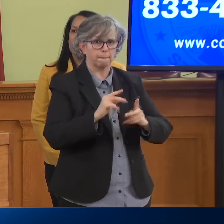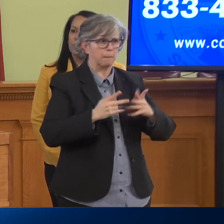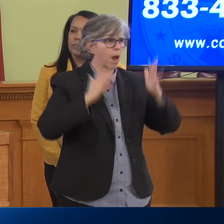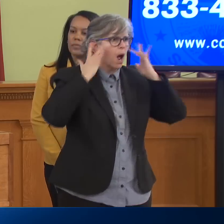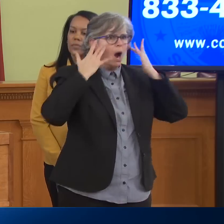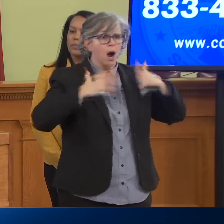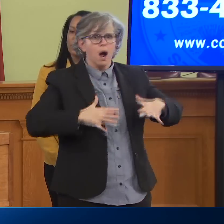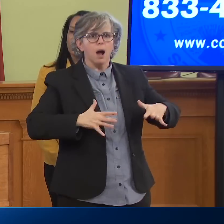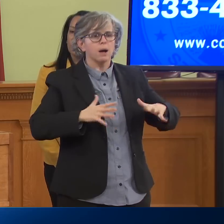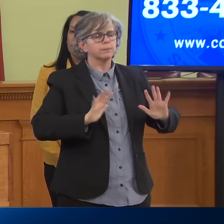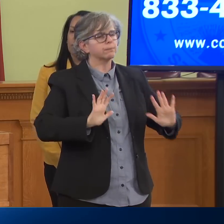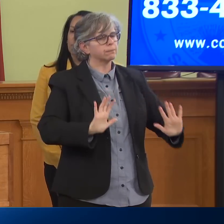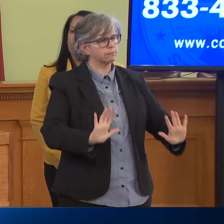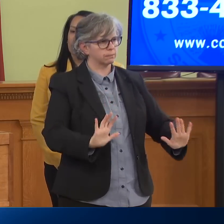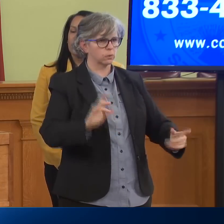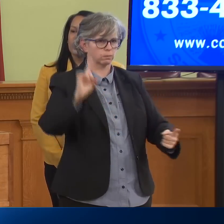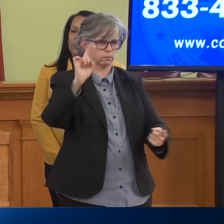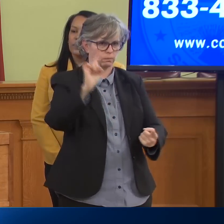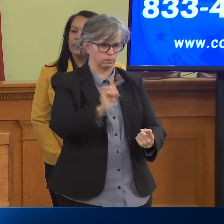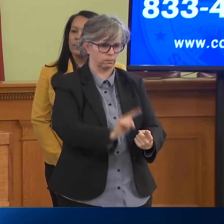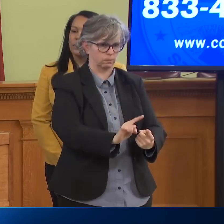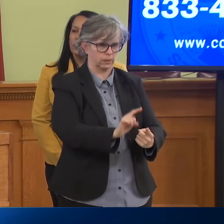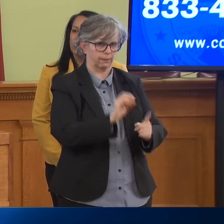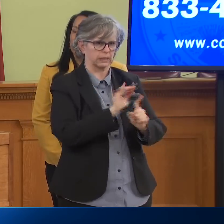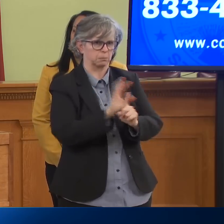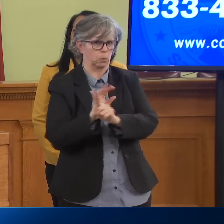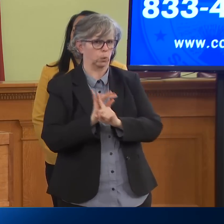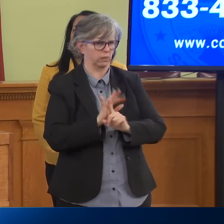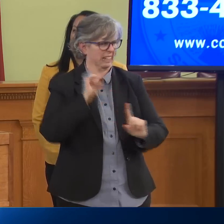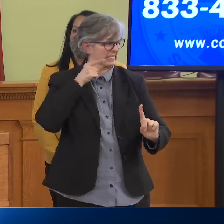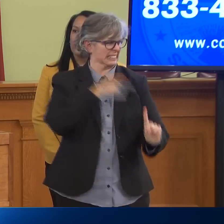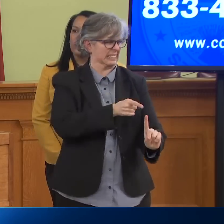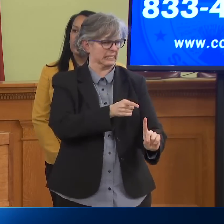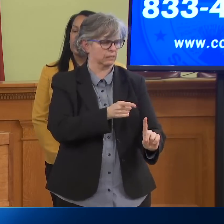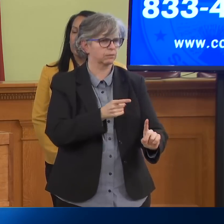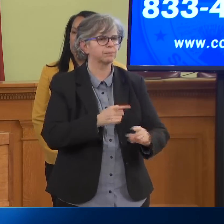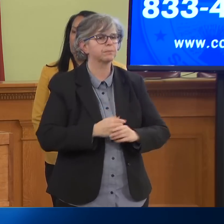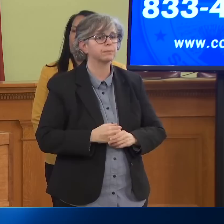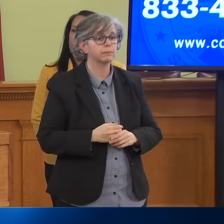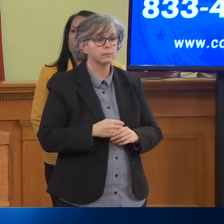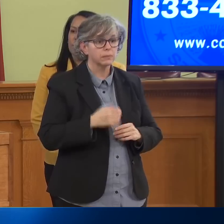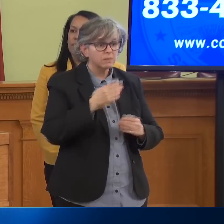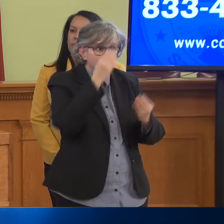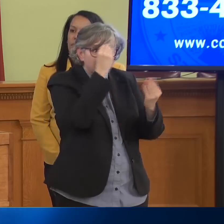IT IS EVERYTHING, AND WE ARE DOING EVERYTHING WE CAN TO THE